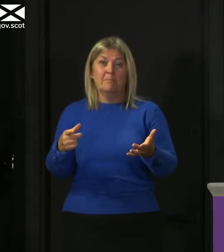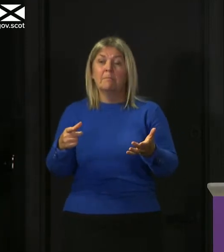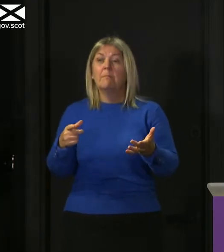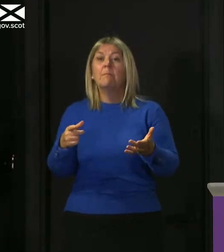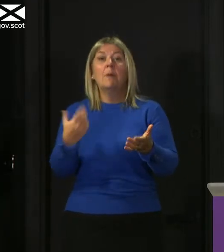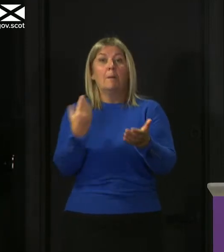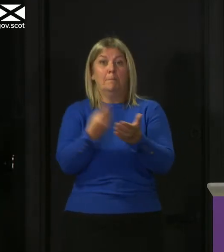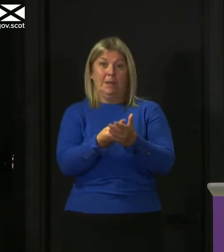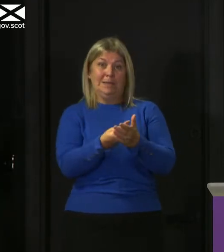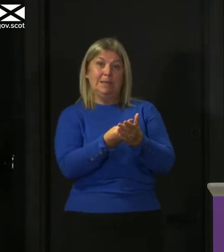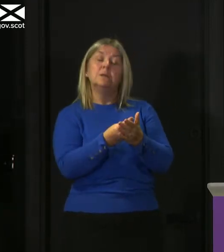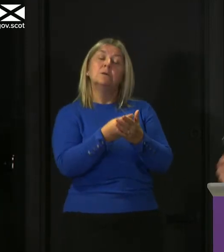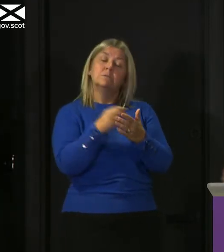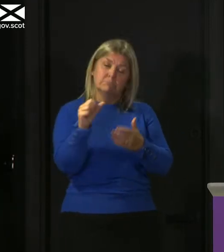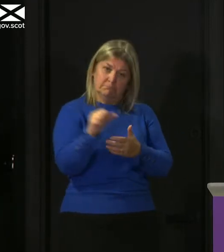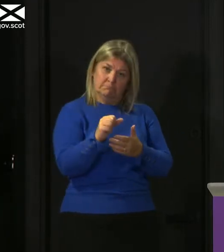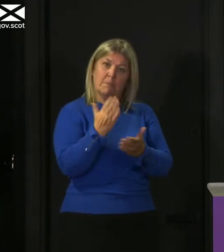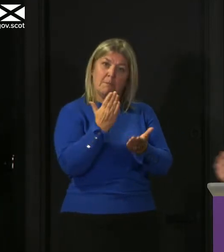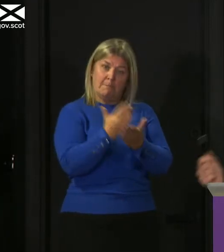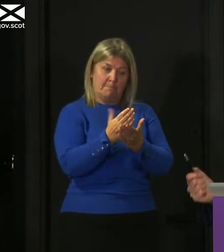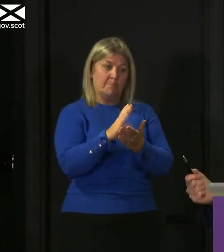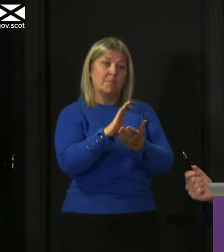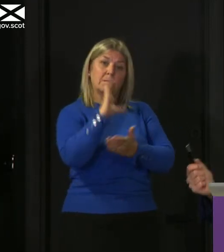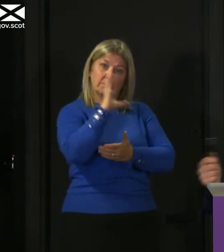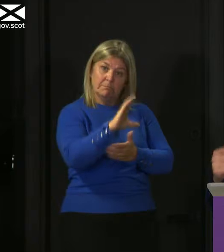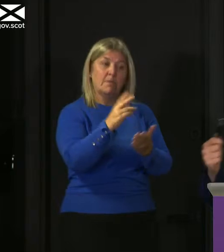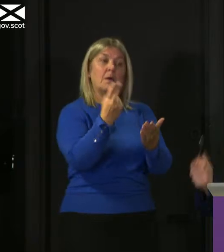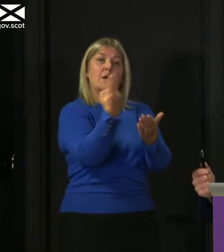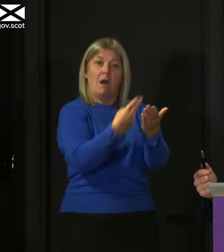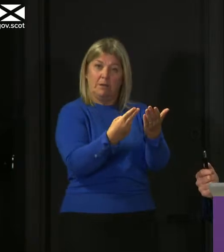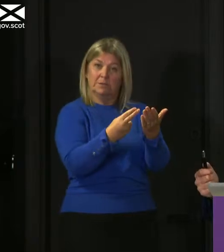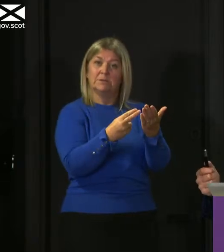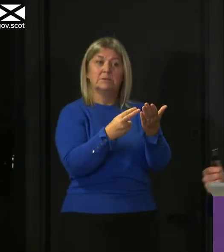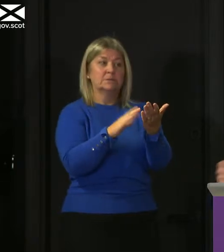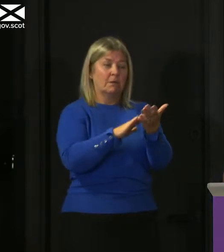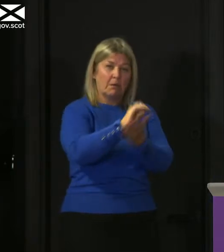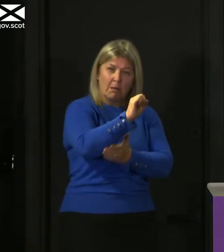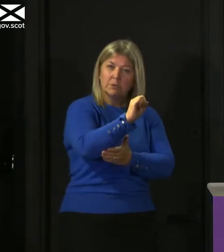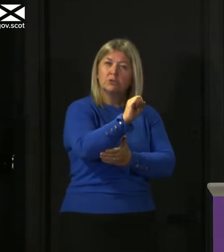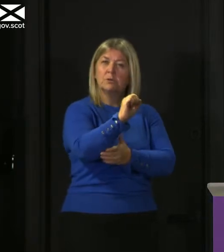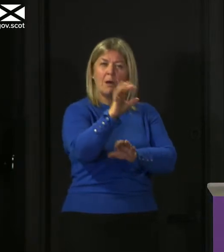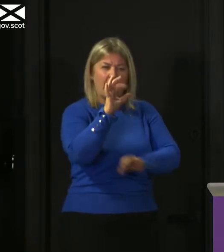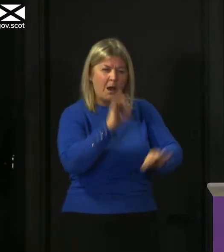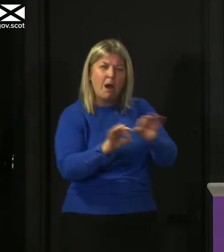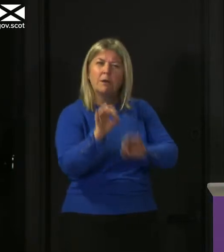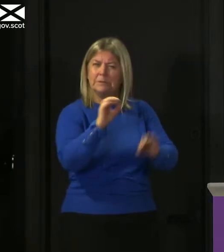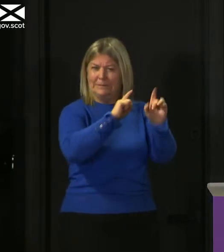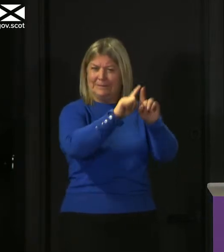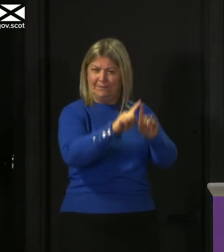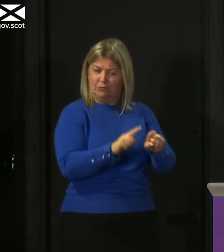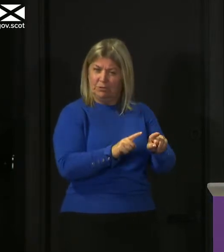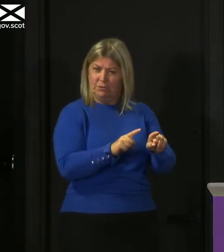earmarked for theatres and artists that cannot make money right now for cultural venues